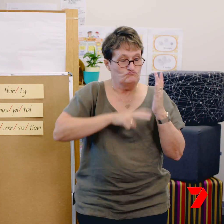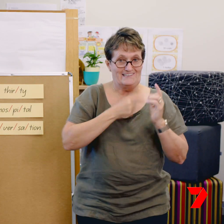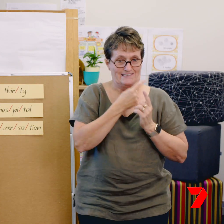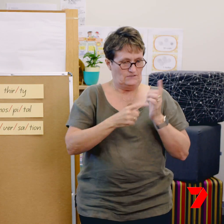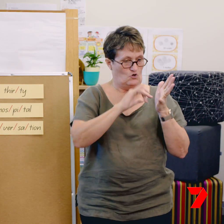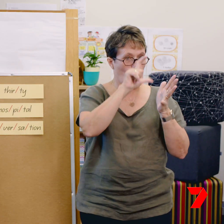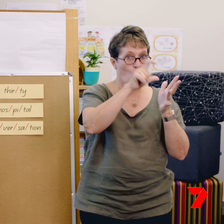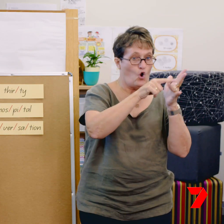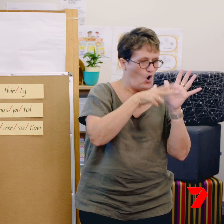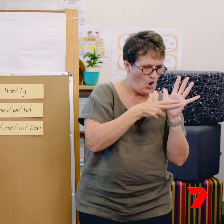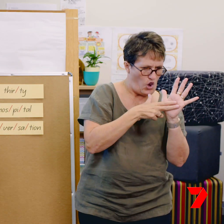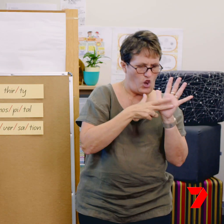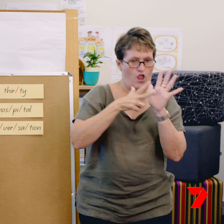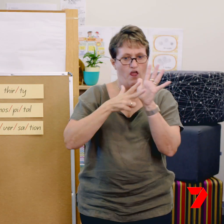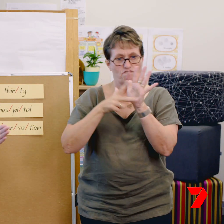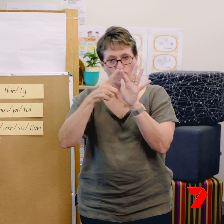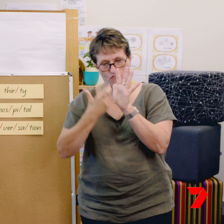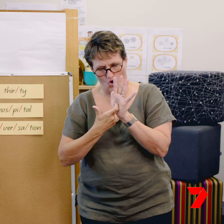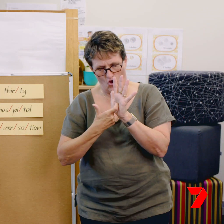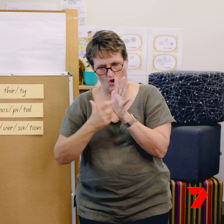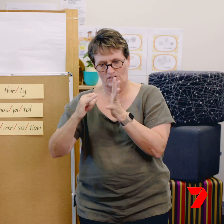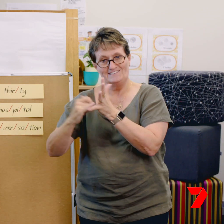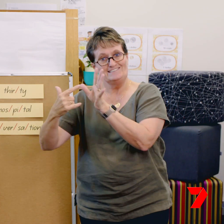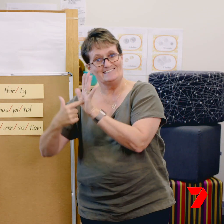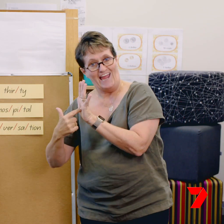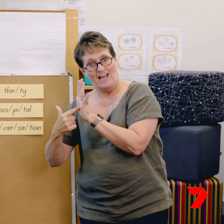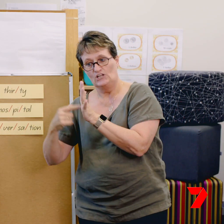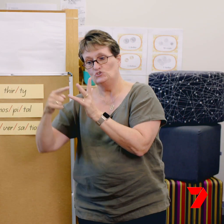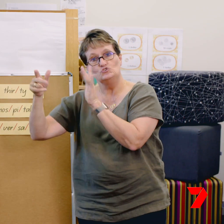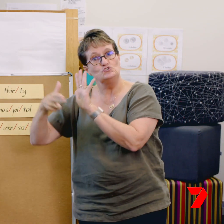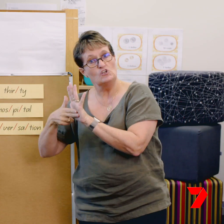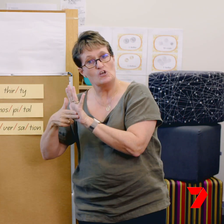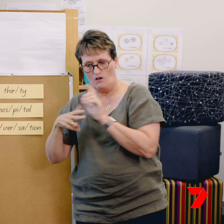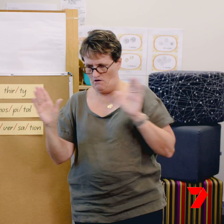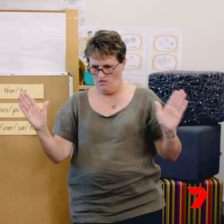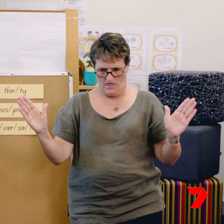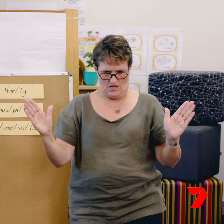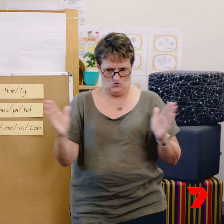Con-ver-sa-tion. Then we put the syllables back together,